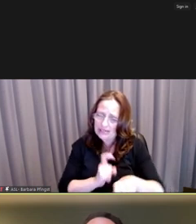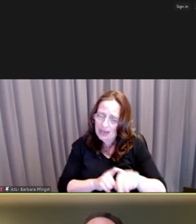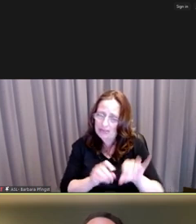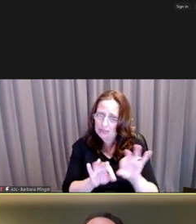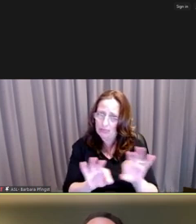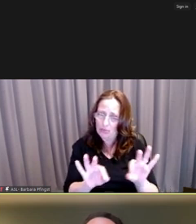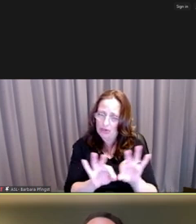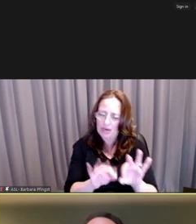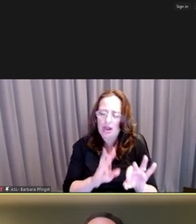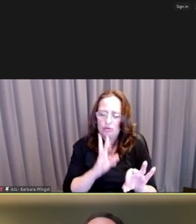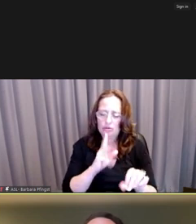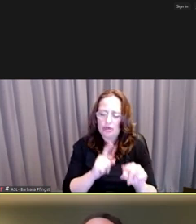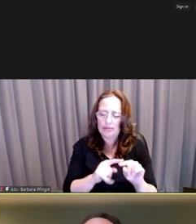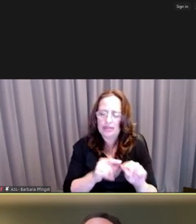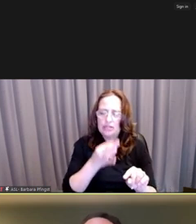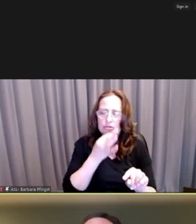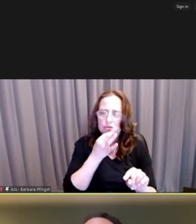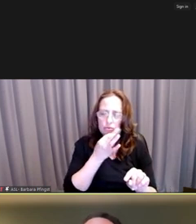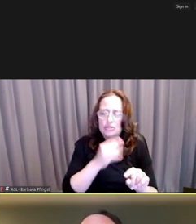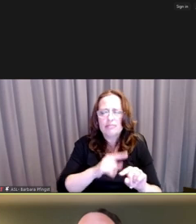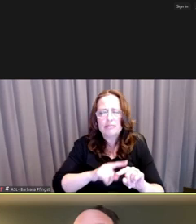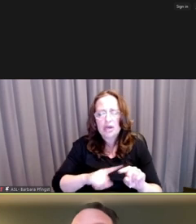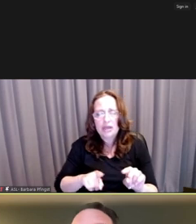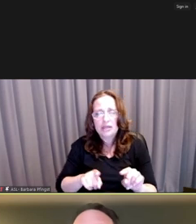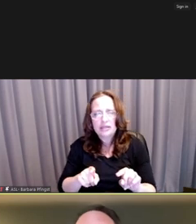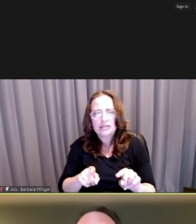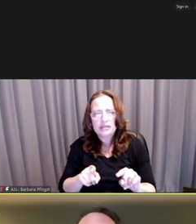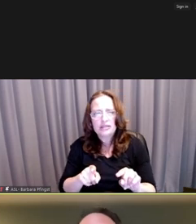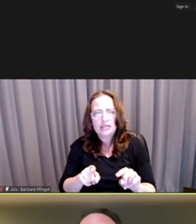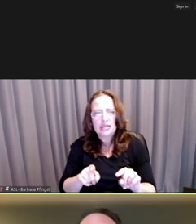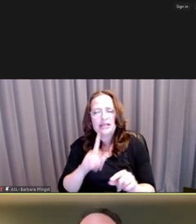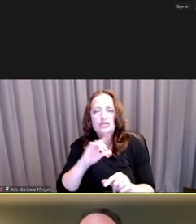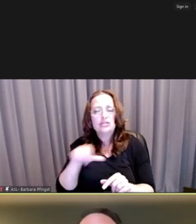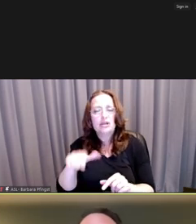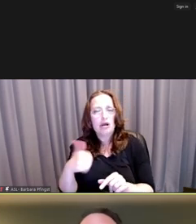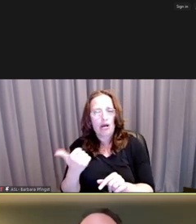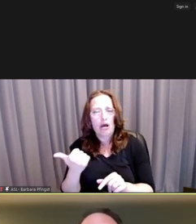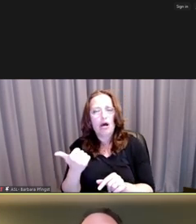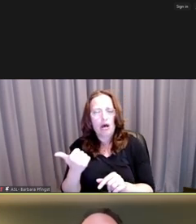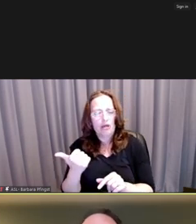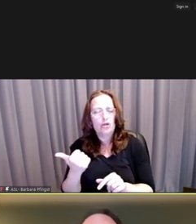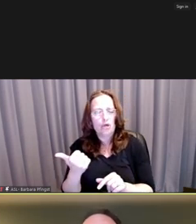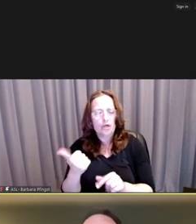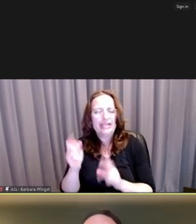sort of classic -- much less common issues, such as toxoplasmosis, rubella,